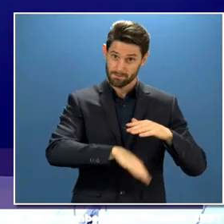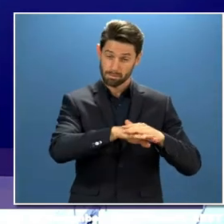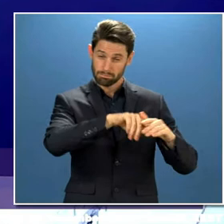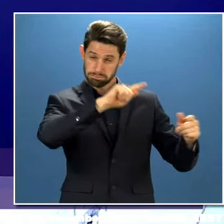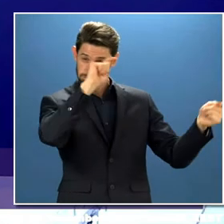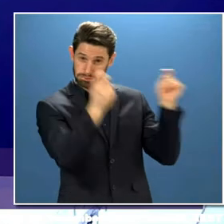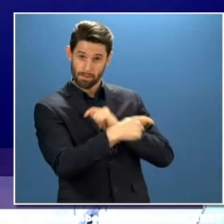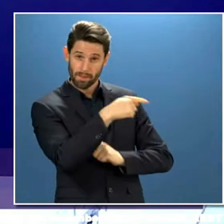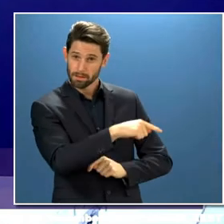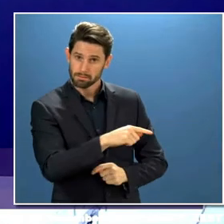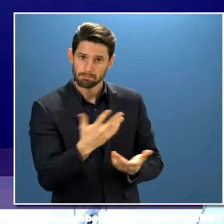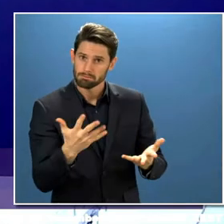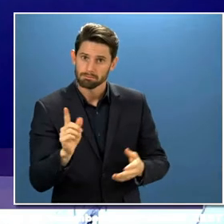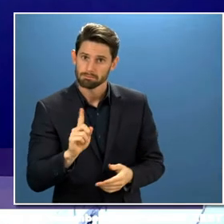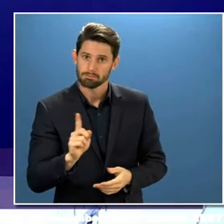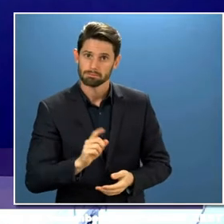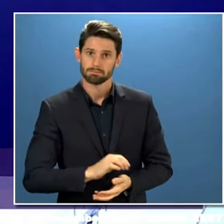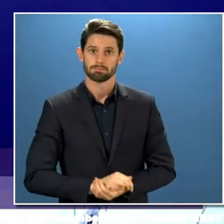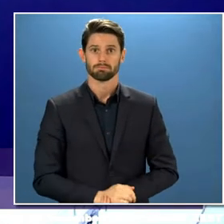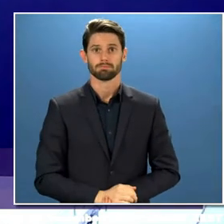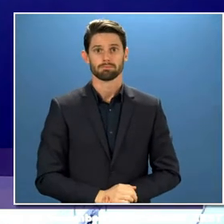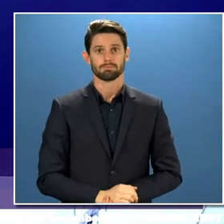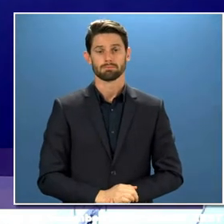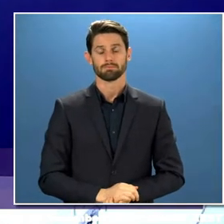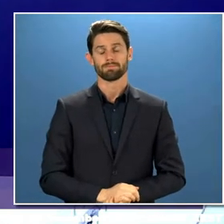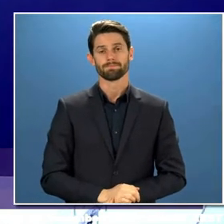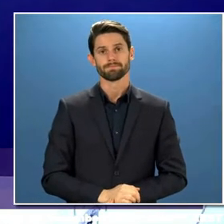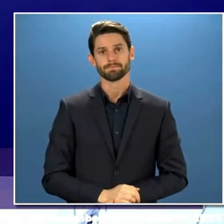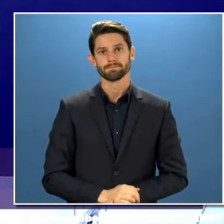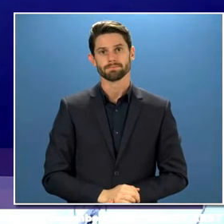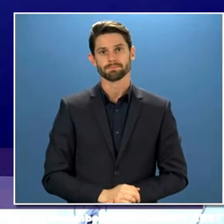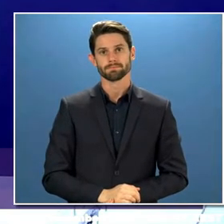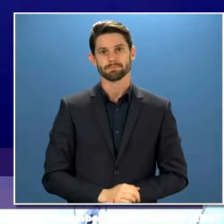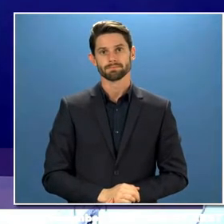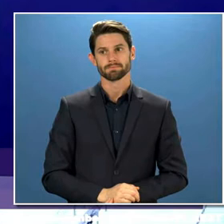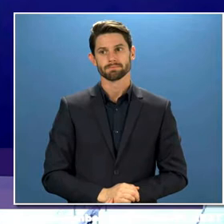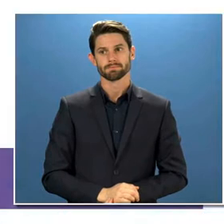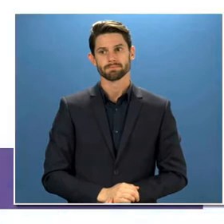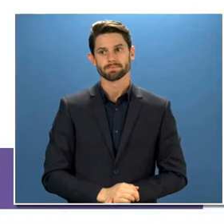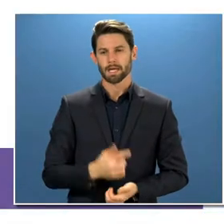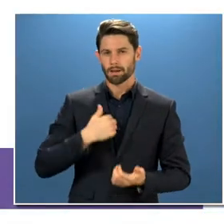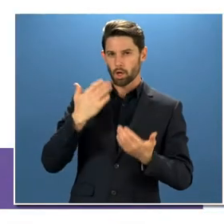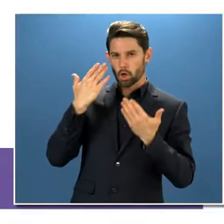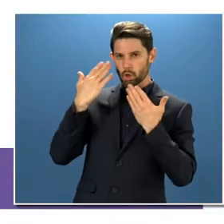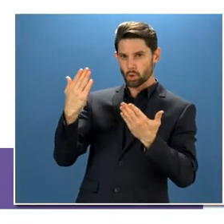I'm not sure I'm willing to use such evocative metaphors